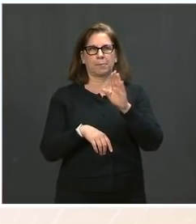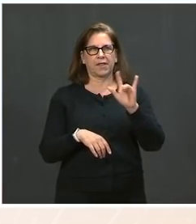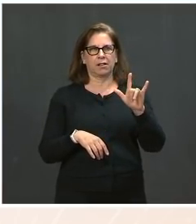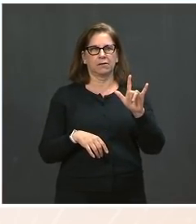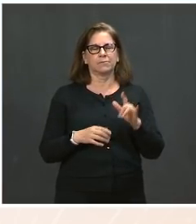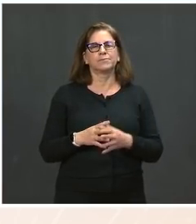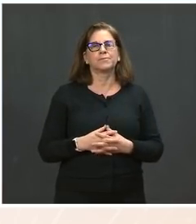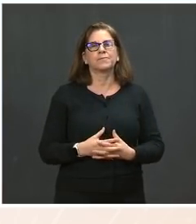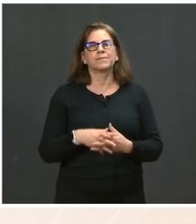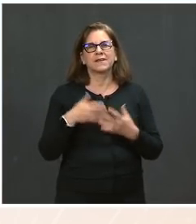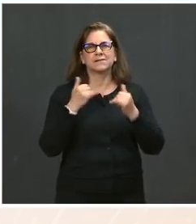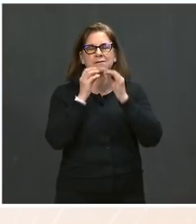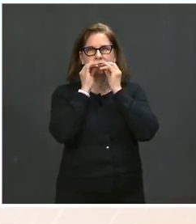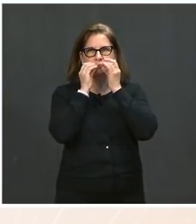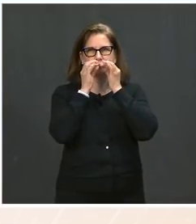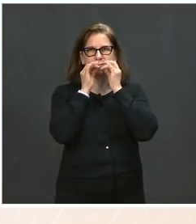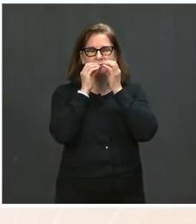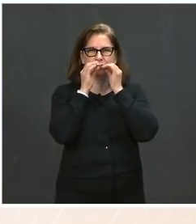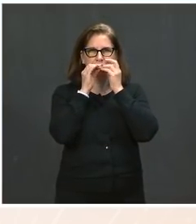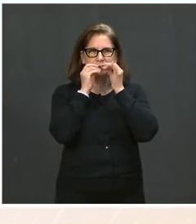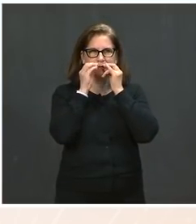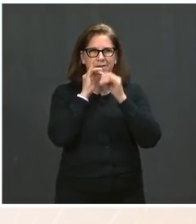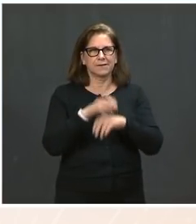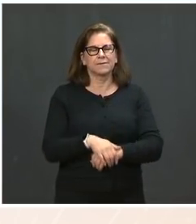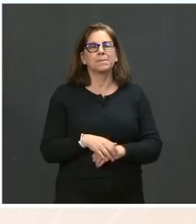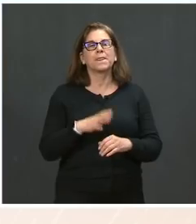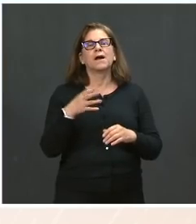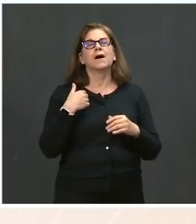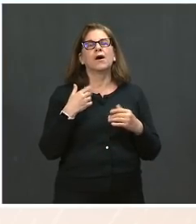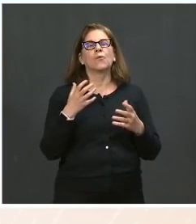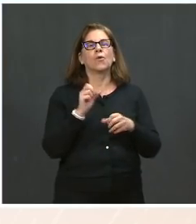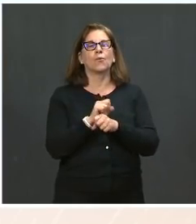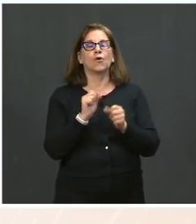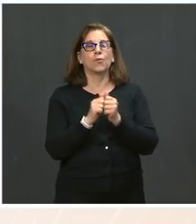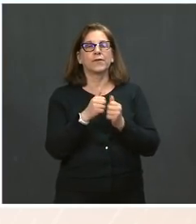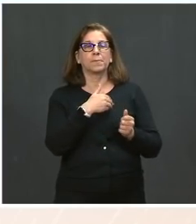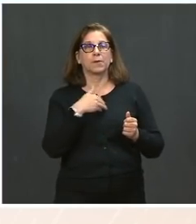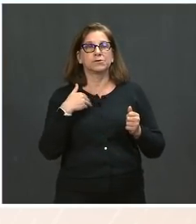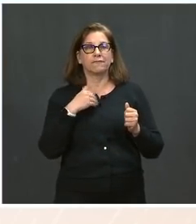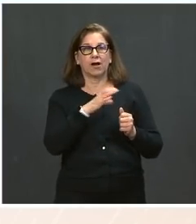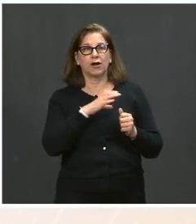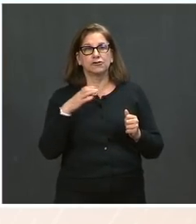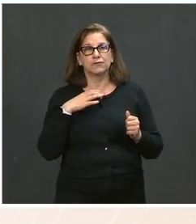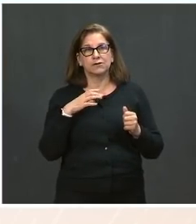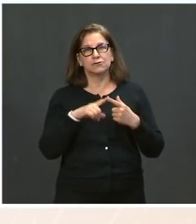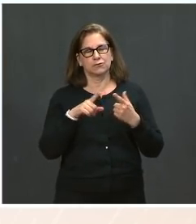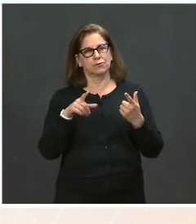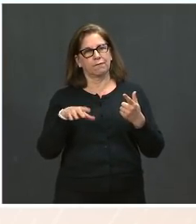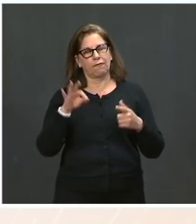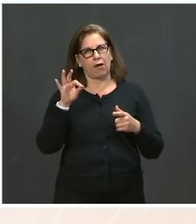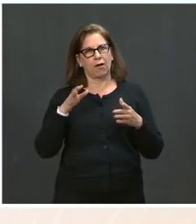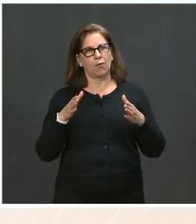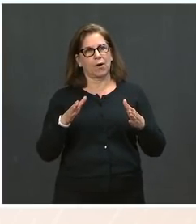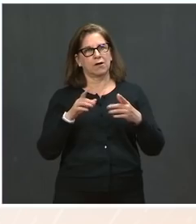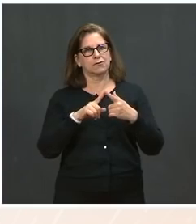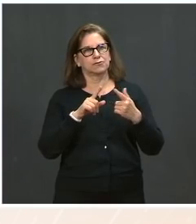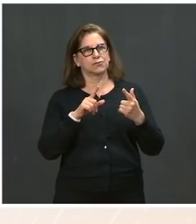Given that, are you working with members of Congress now to try to find a way to address their concerns in the deduction cap? Ms. Psaki: Well, we certainly know